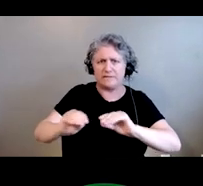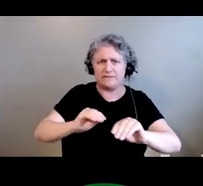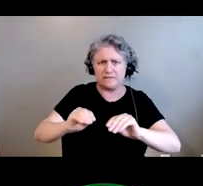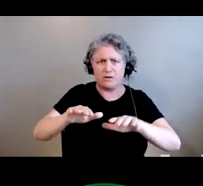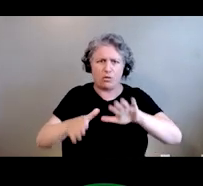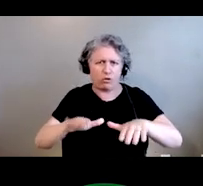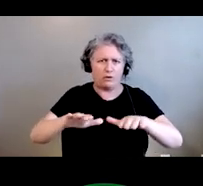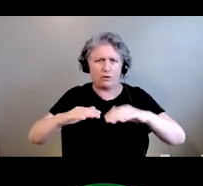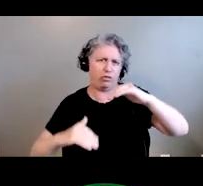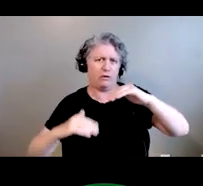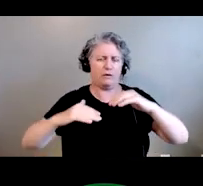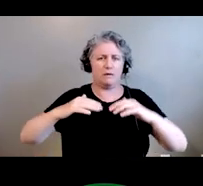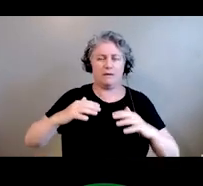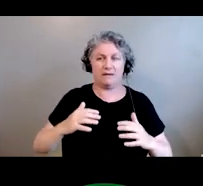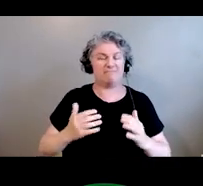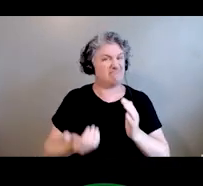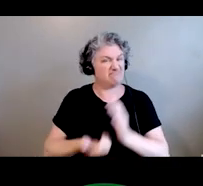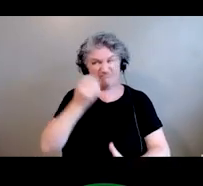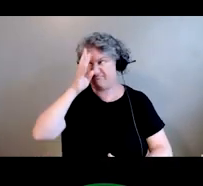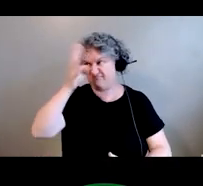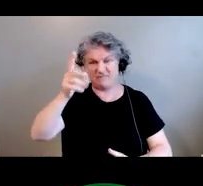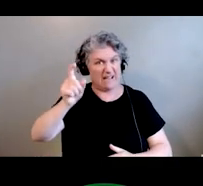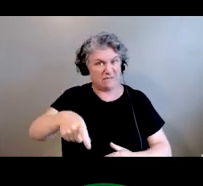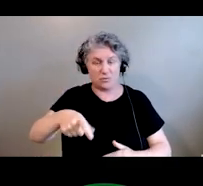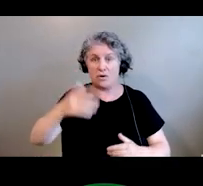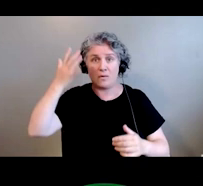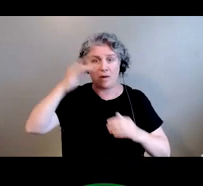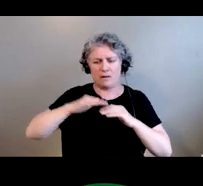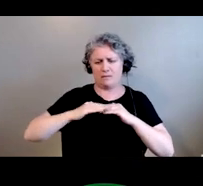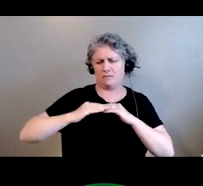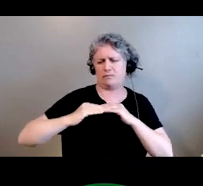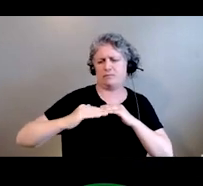and that is more materials that have to go up north that we could that become expensive.